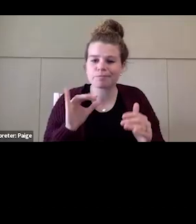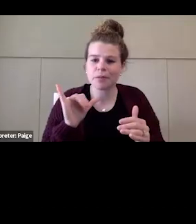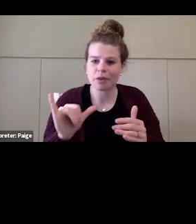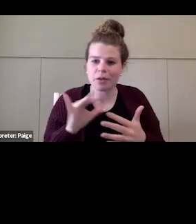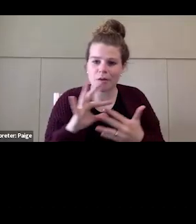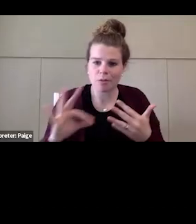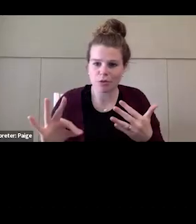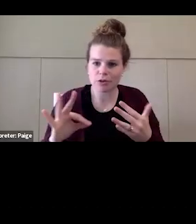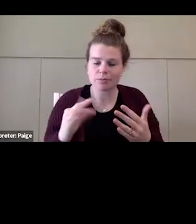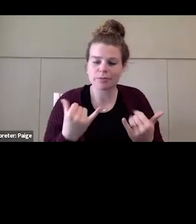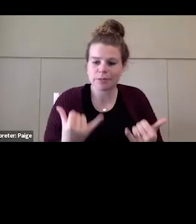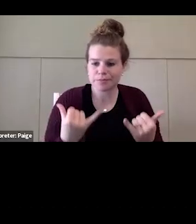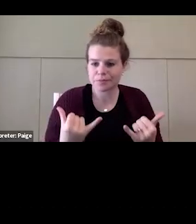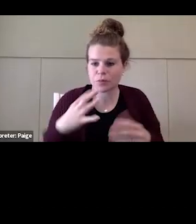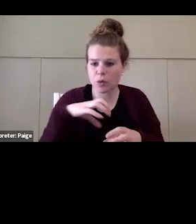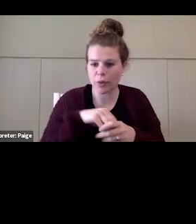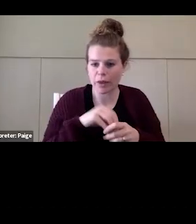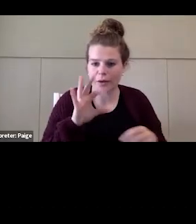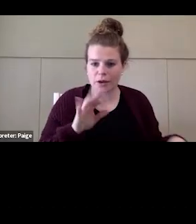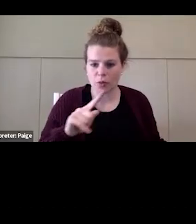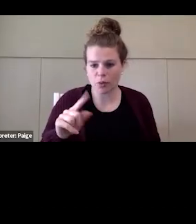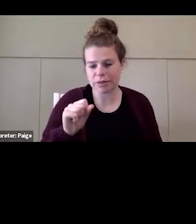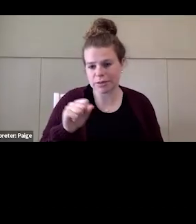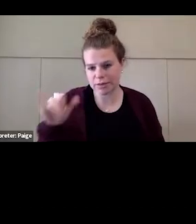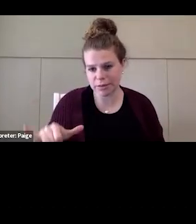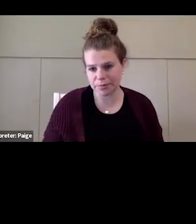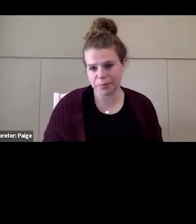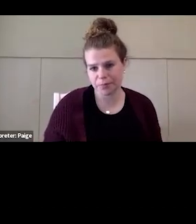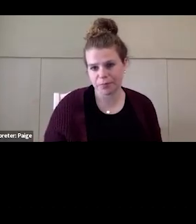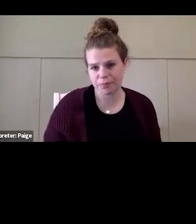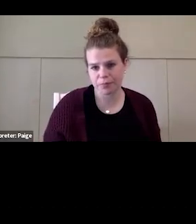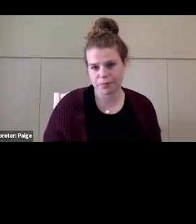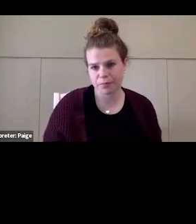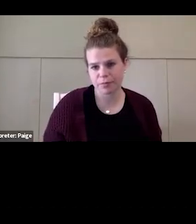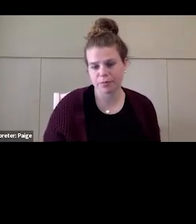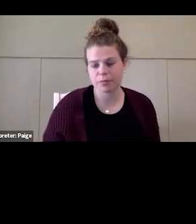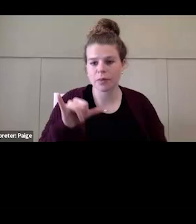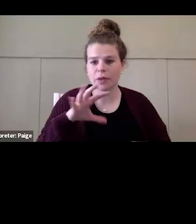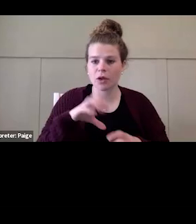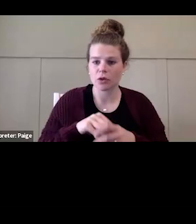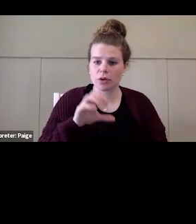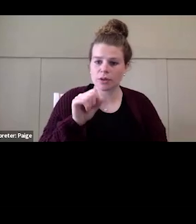that exist within the 911 system, which includes STAR and the co-responder team,